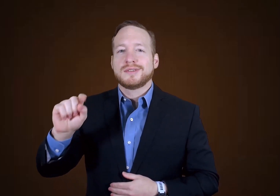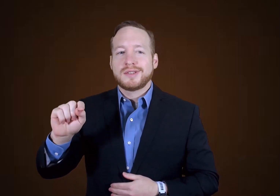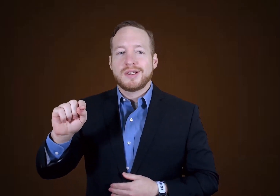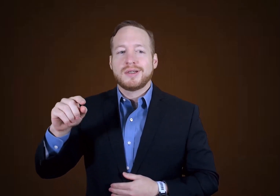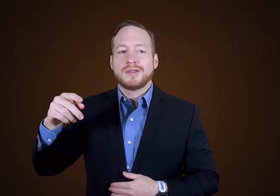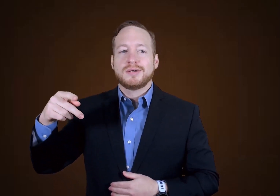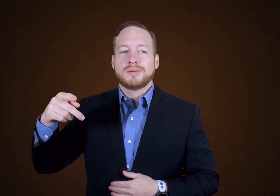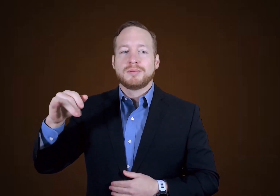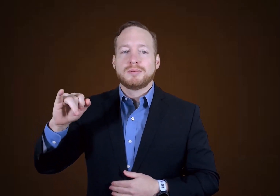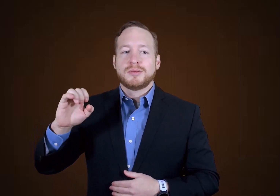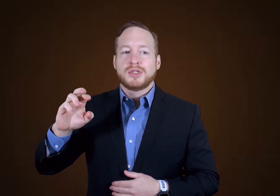we have Holly St Pierre